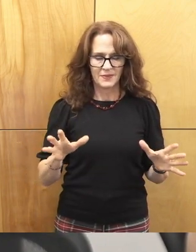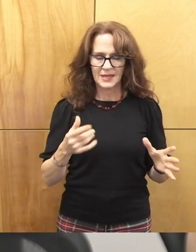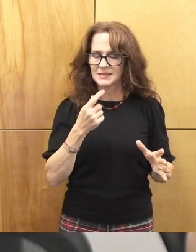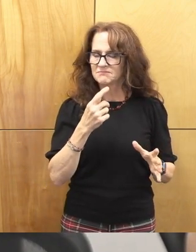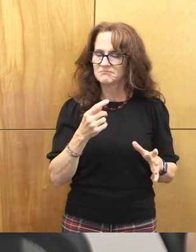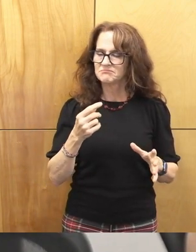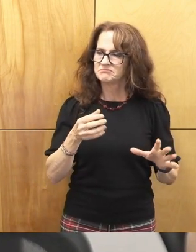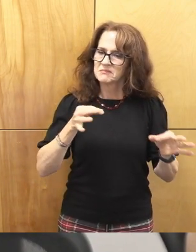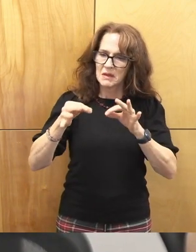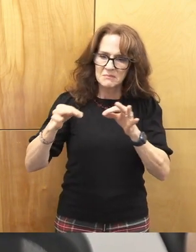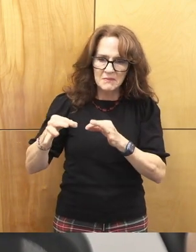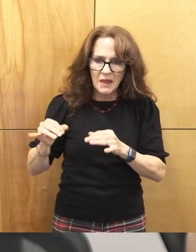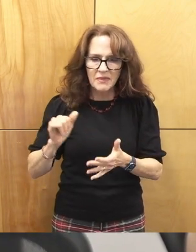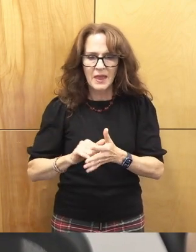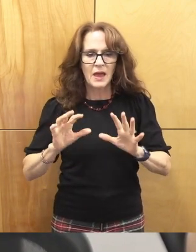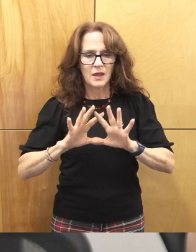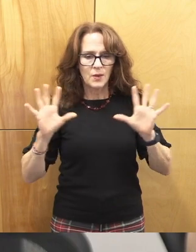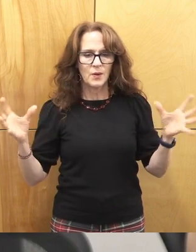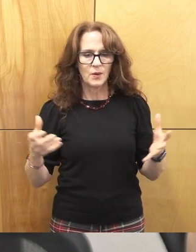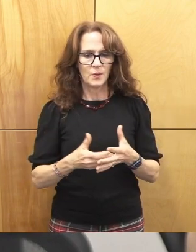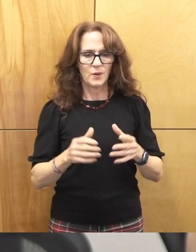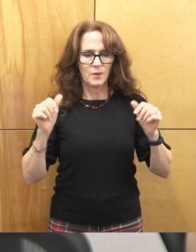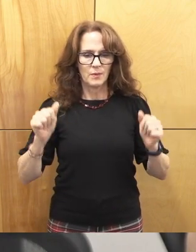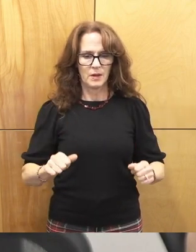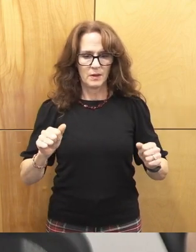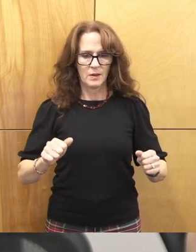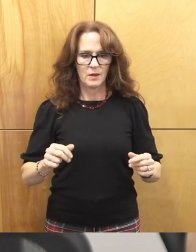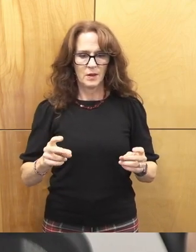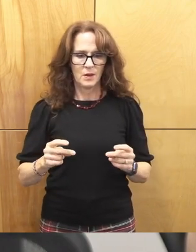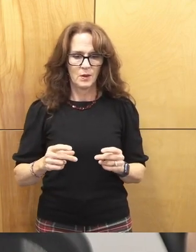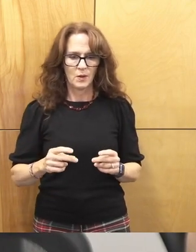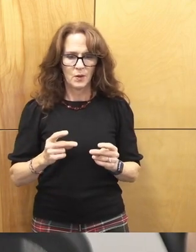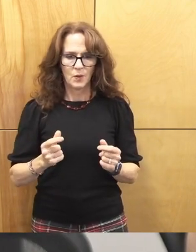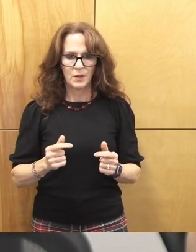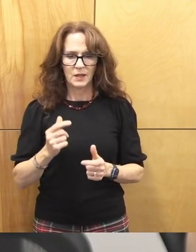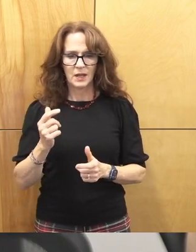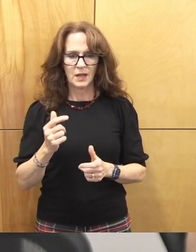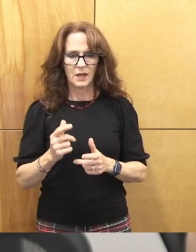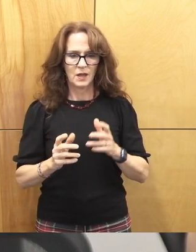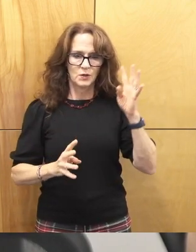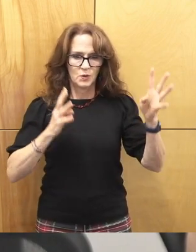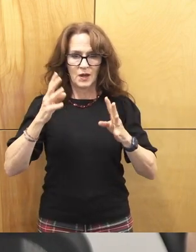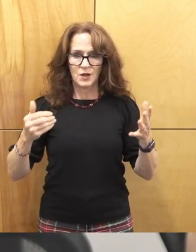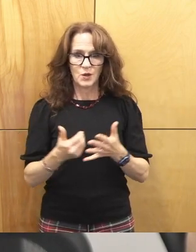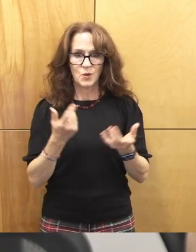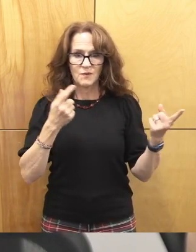to ASB as a whole, we've been able to quickly create, come up with new events to share with the school.